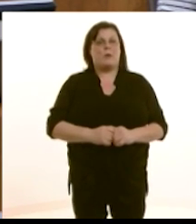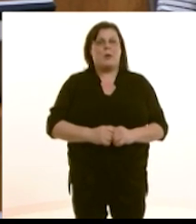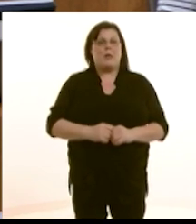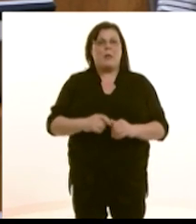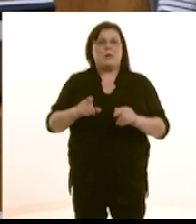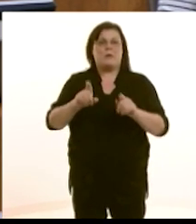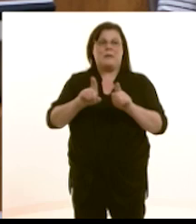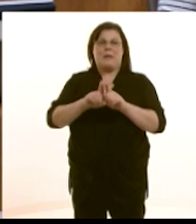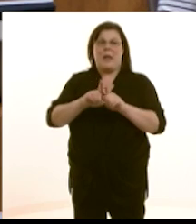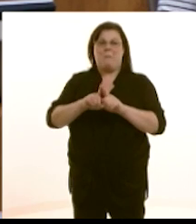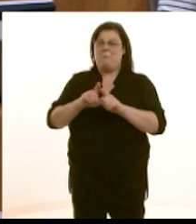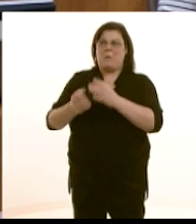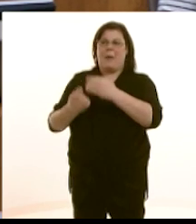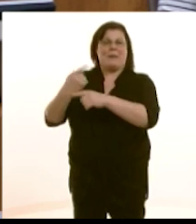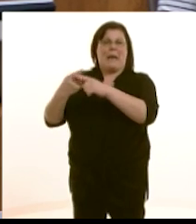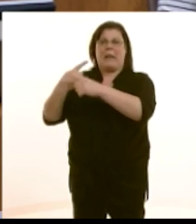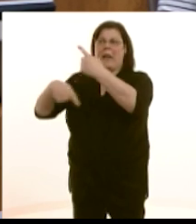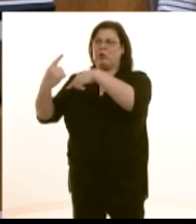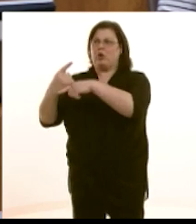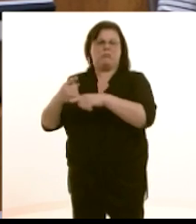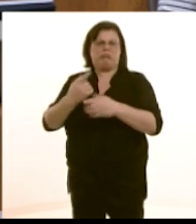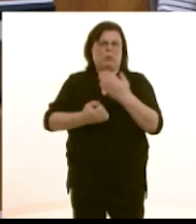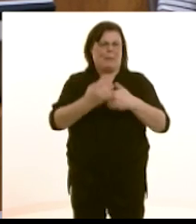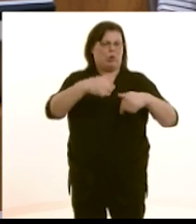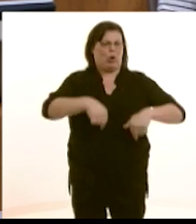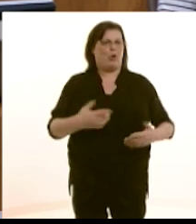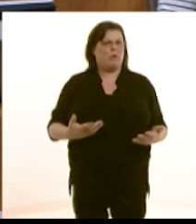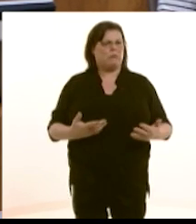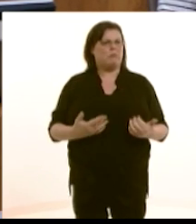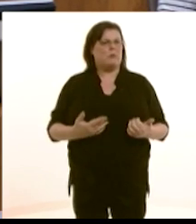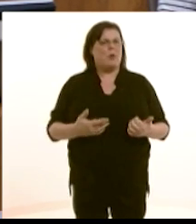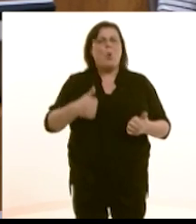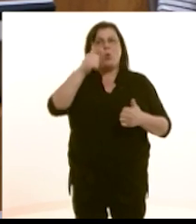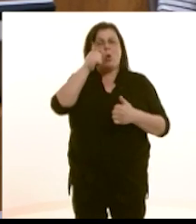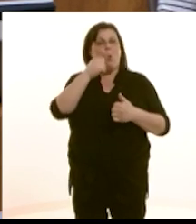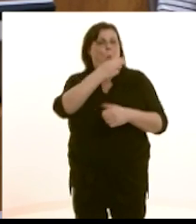last year in A&E. The pressures are there, that much is true, and those pressures will